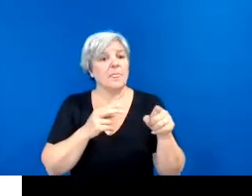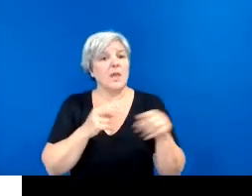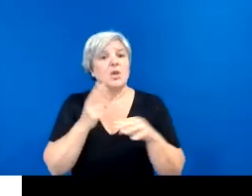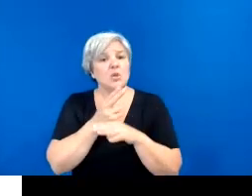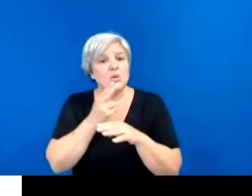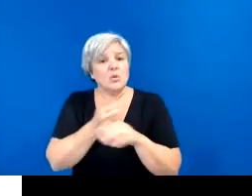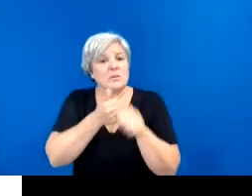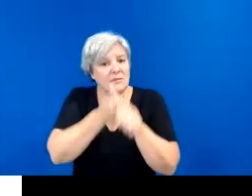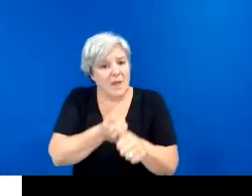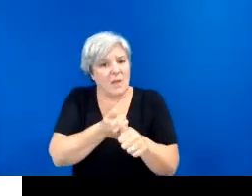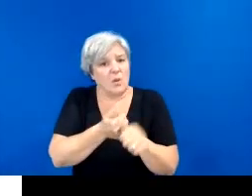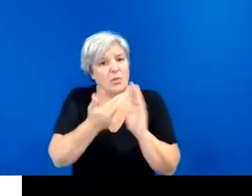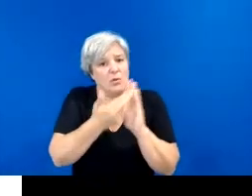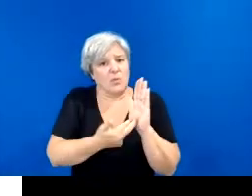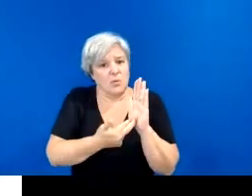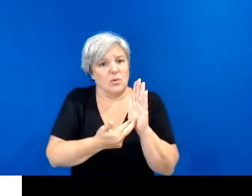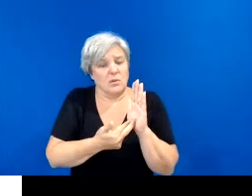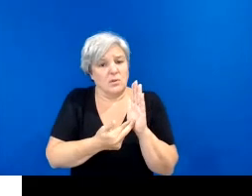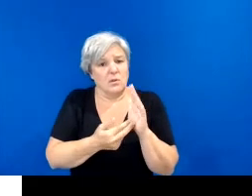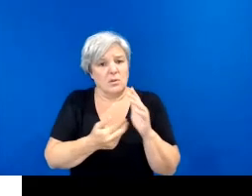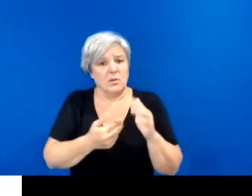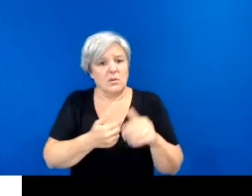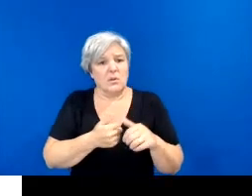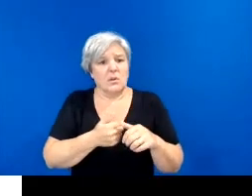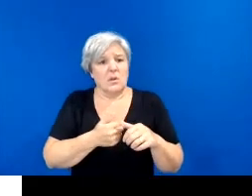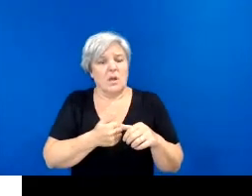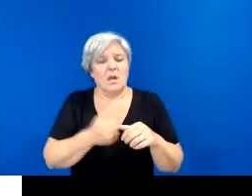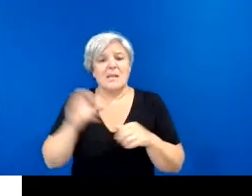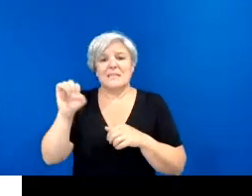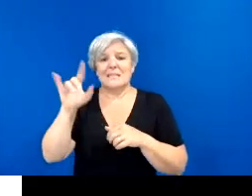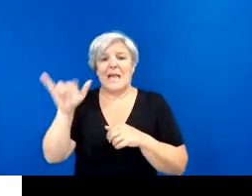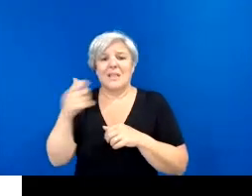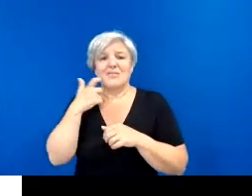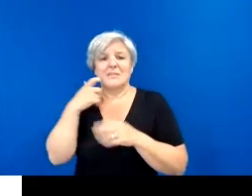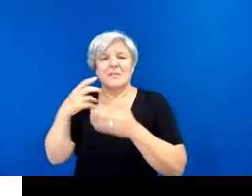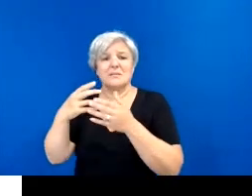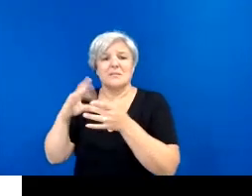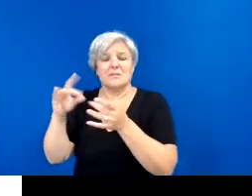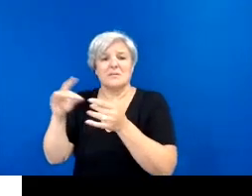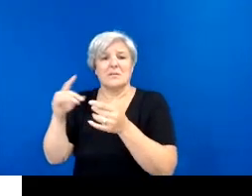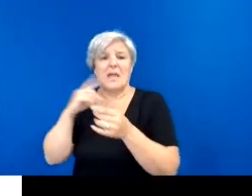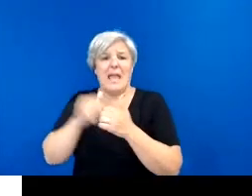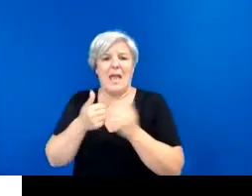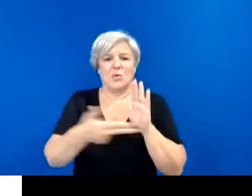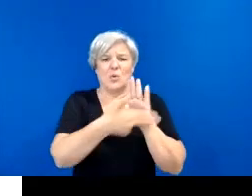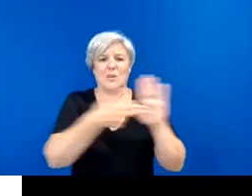So Sally went over sort of the attribution of how to attribute via the open license.